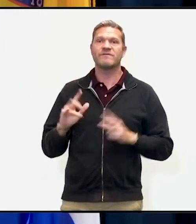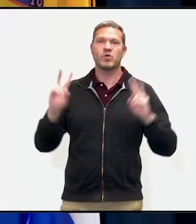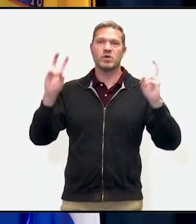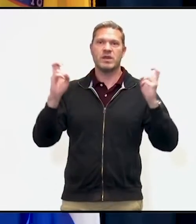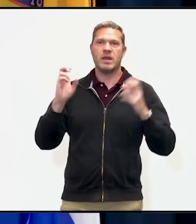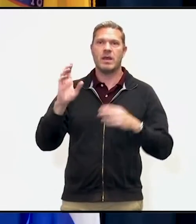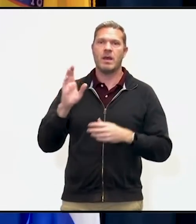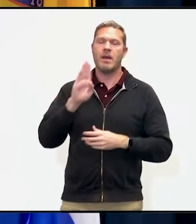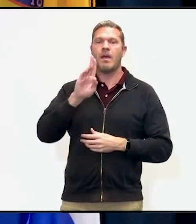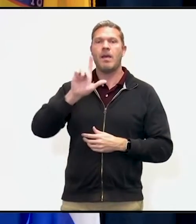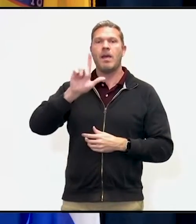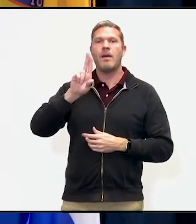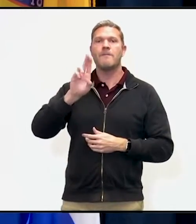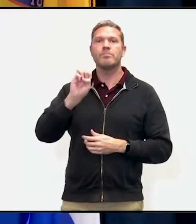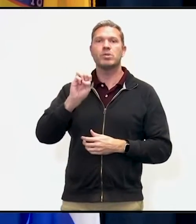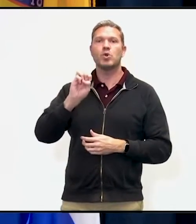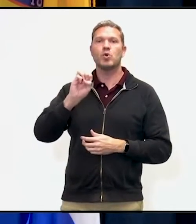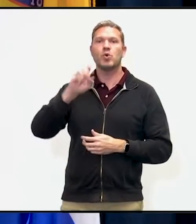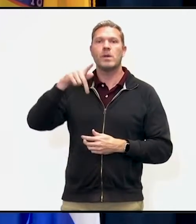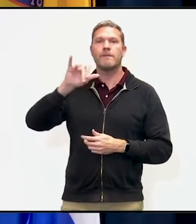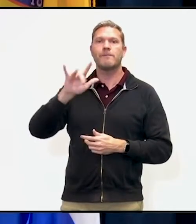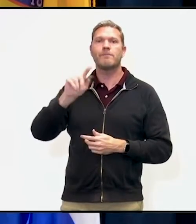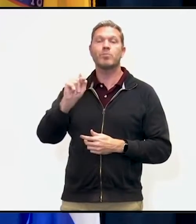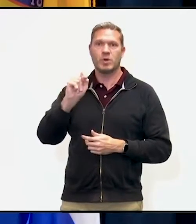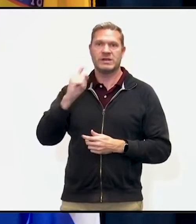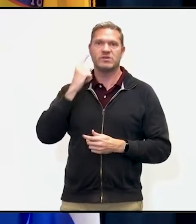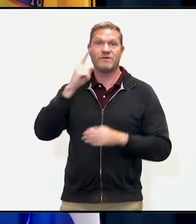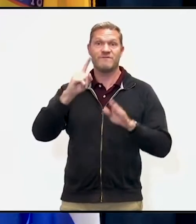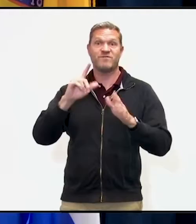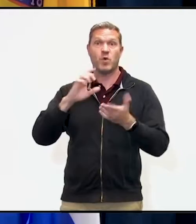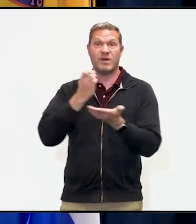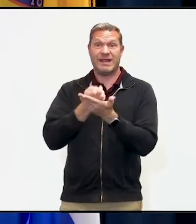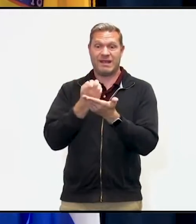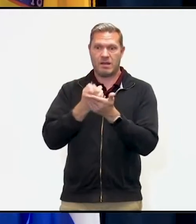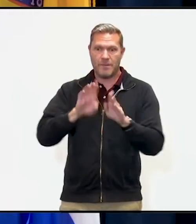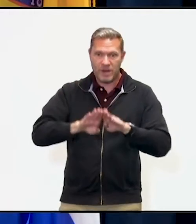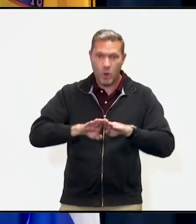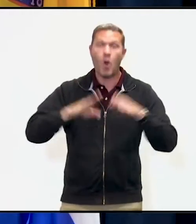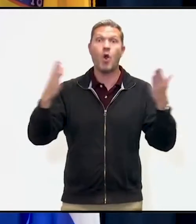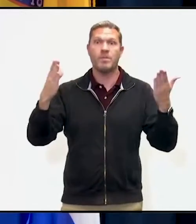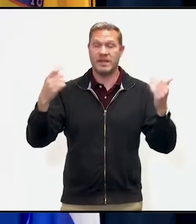So we were aware, we are aware of course that the state has announced that Long Beach along